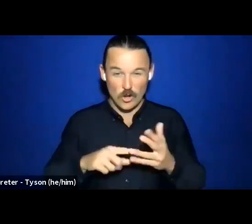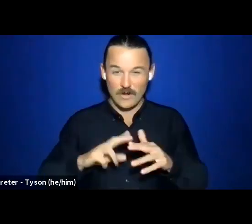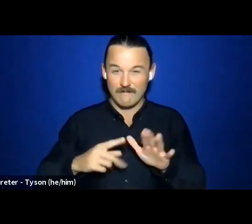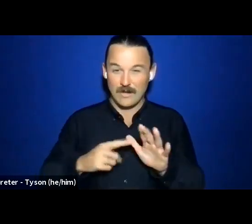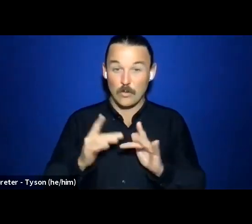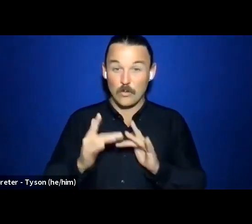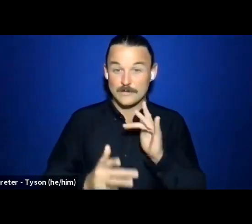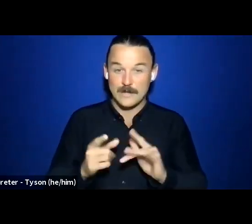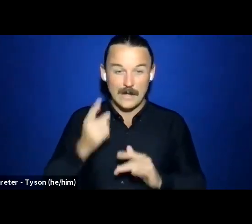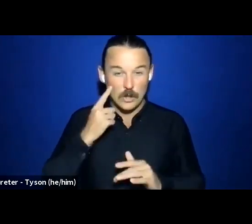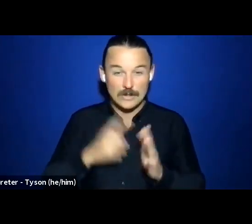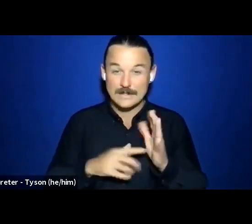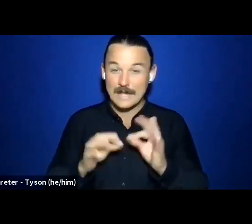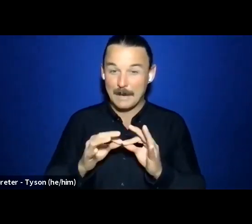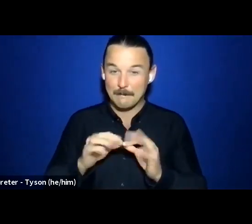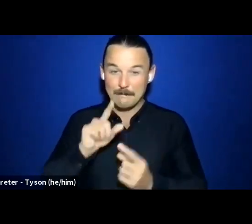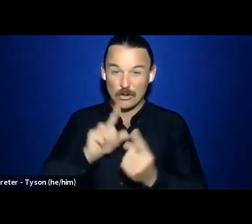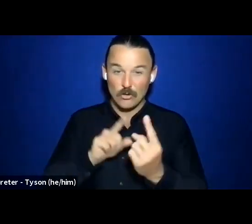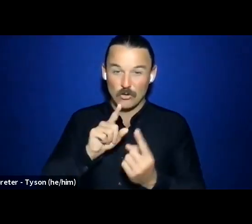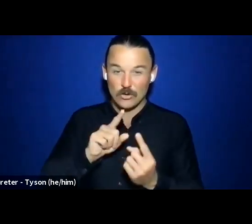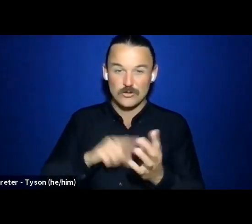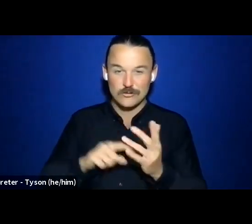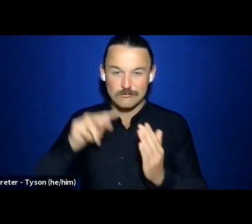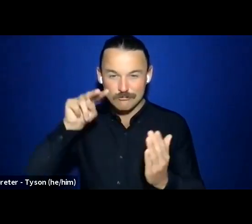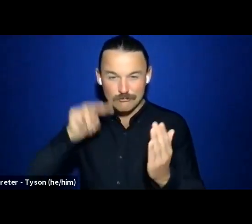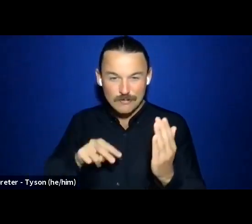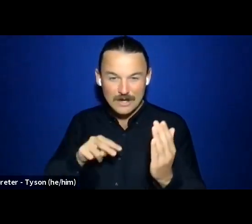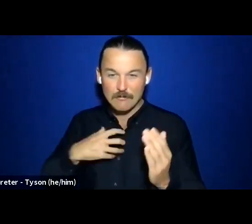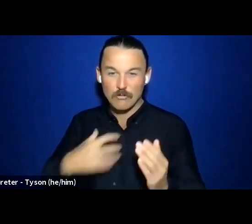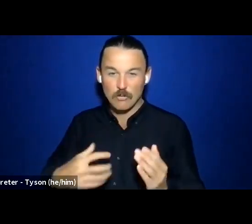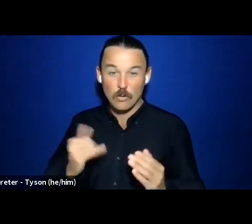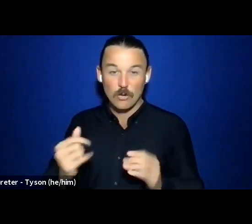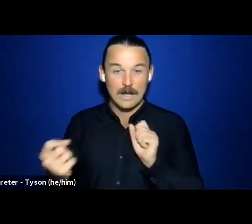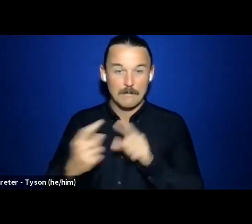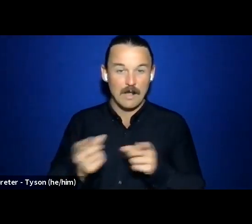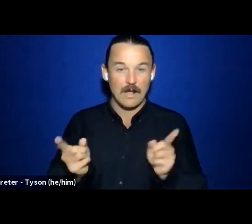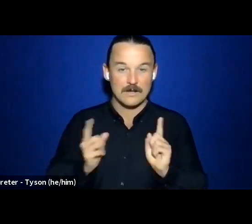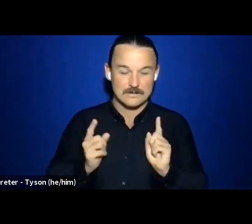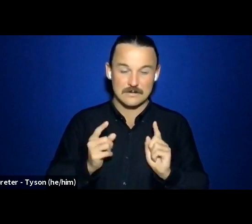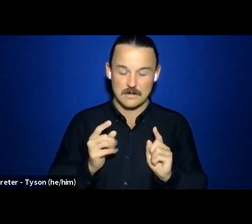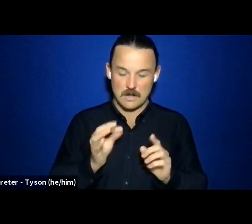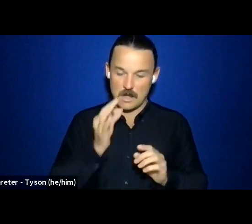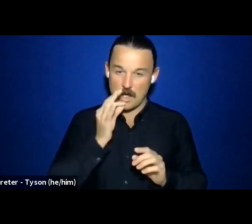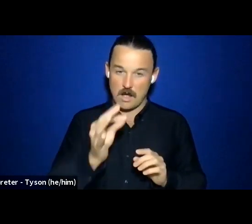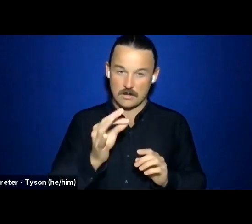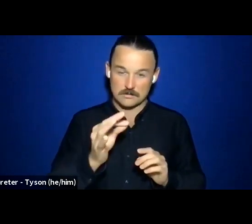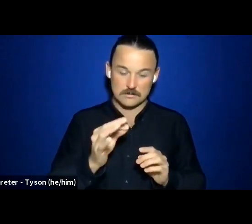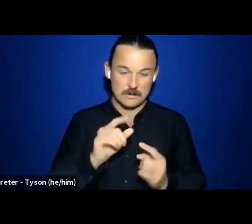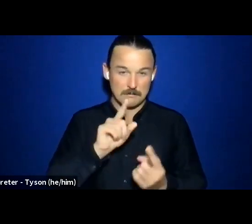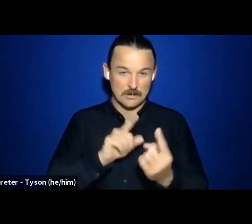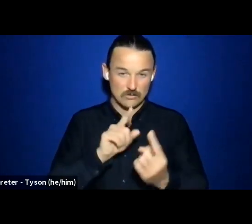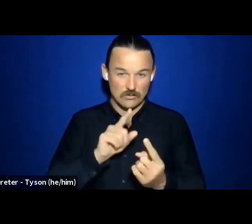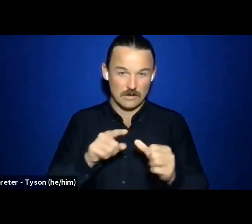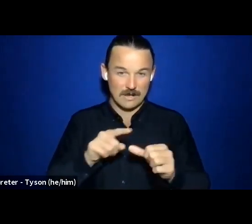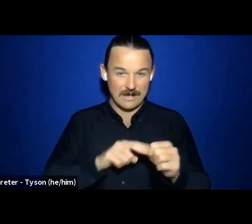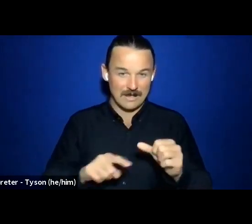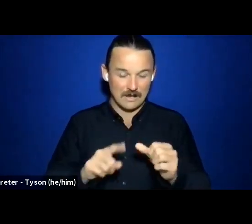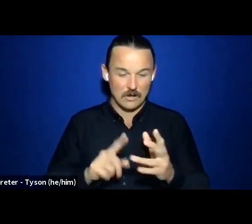Go to the out first rally website and hit to the mentoring tab to find out more, or if you'd like. you can you can email, ask me you can email, ask mentoring at Africa australia.org Africa australia.org with your